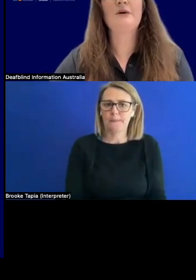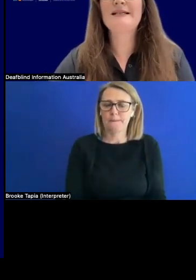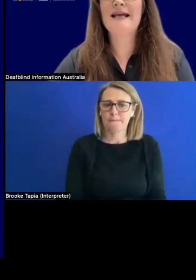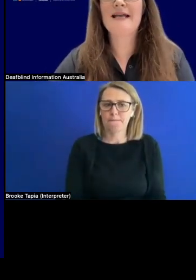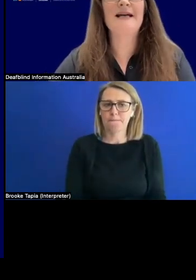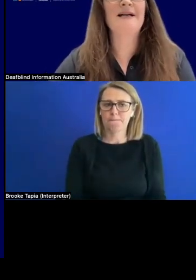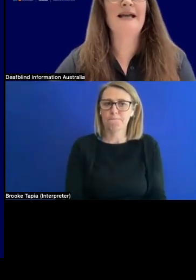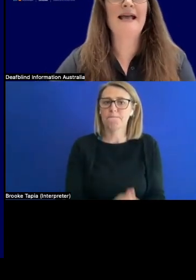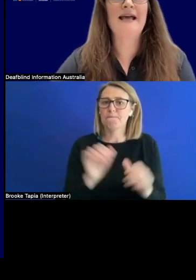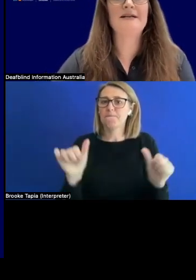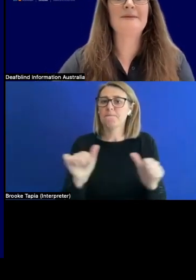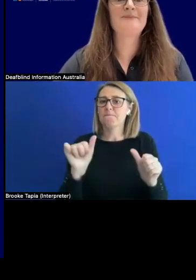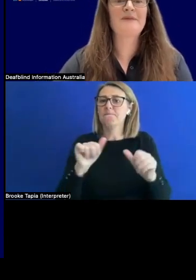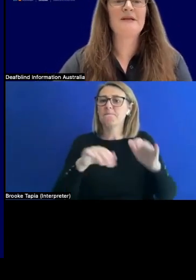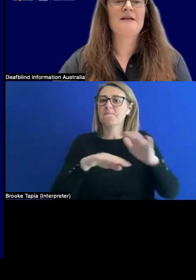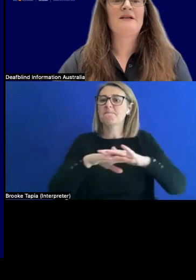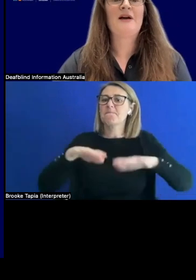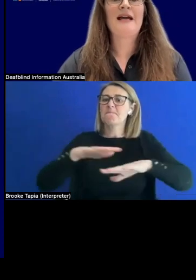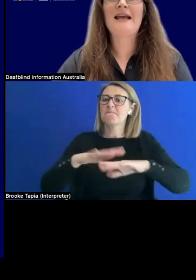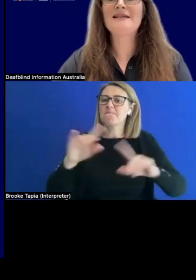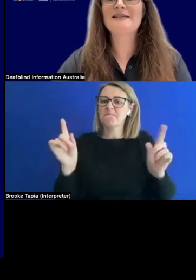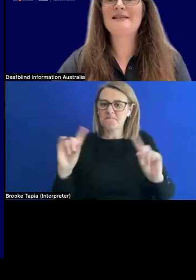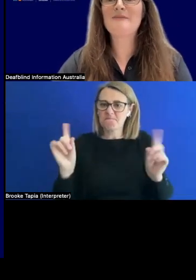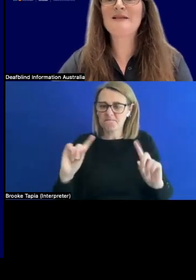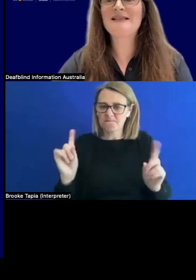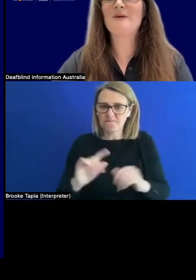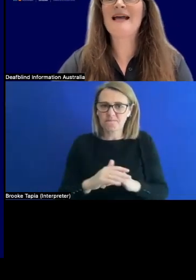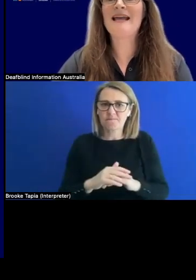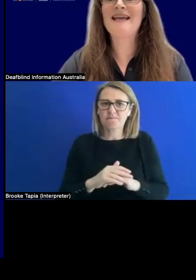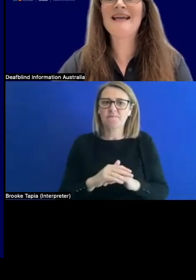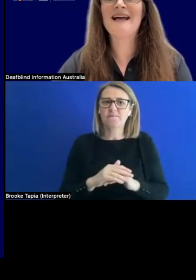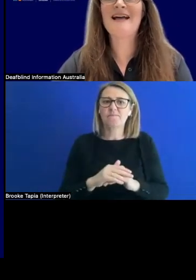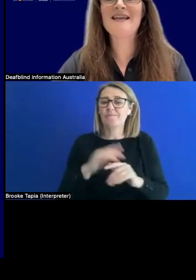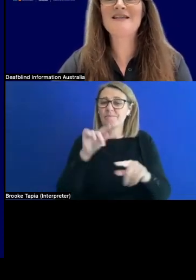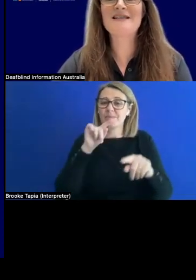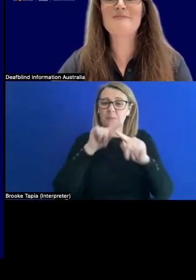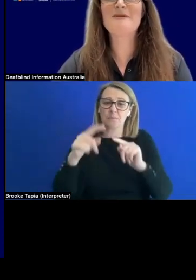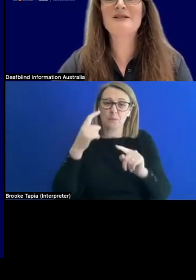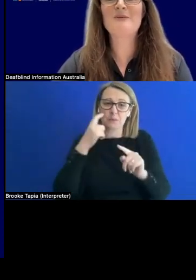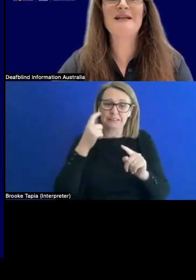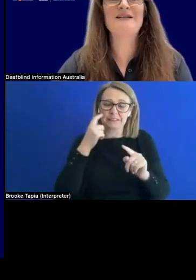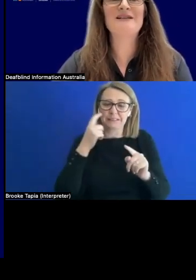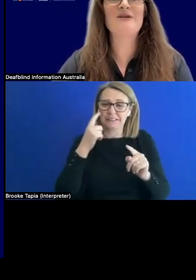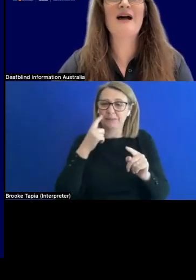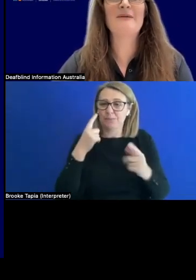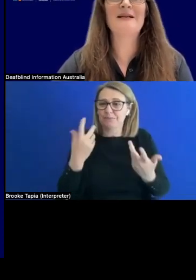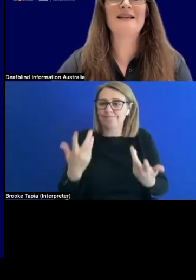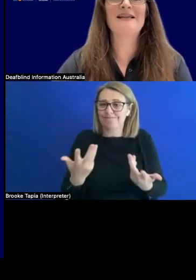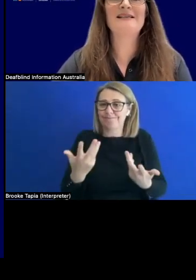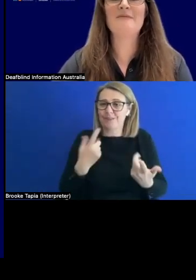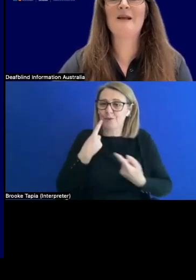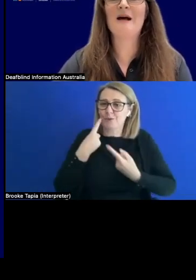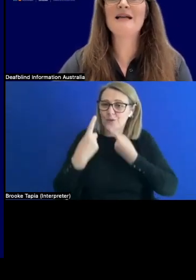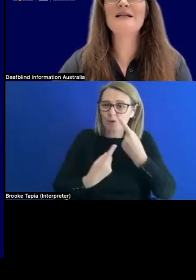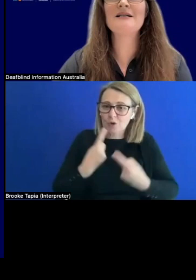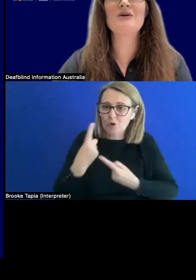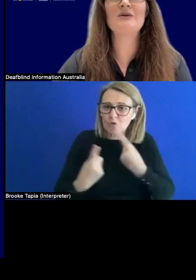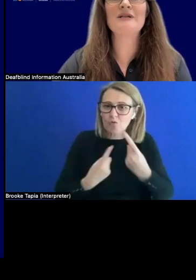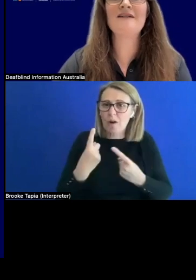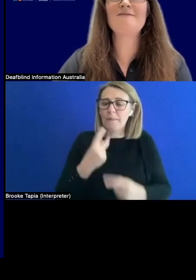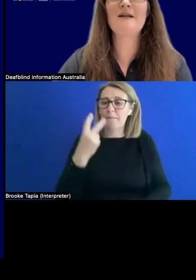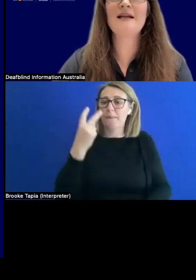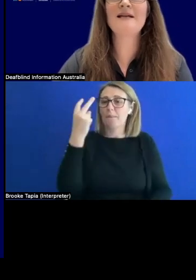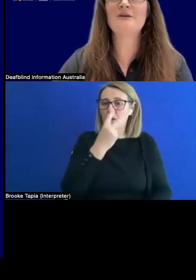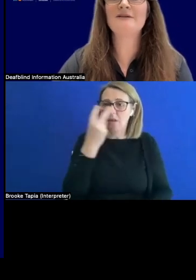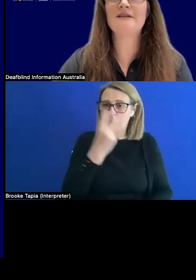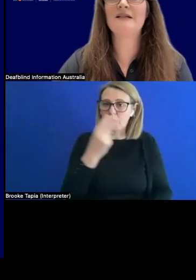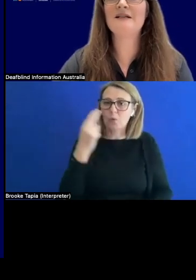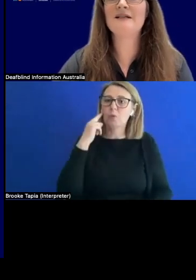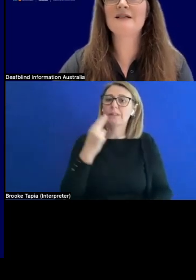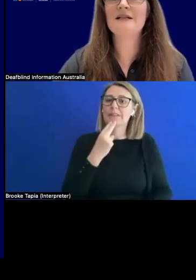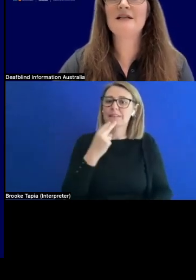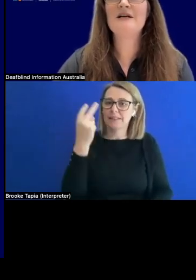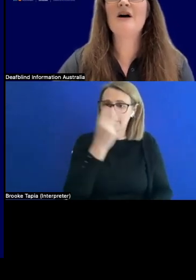What is hand under hand? I think the simplest way to describe it is a blind or deafblind equivalent